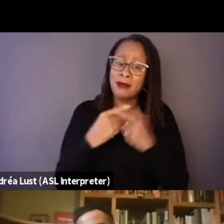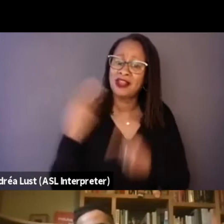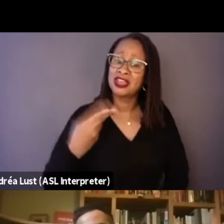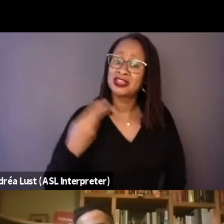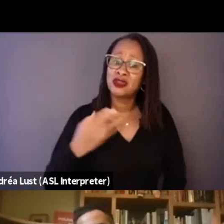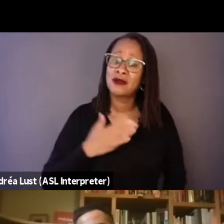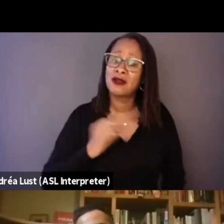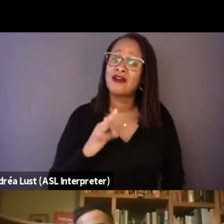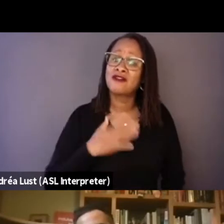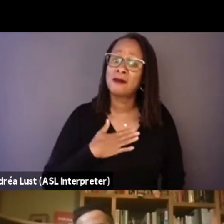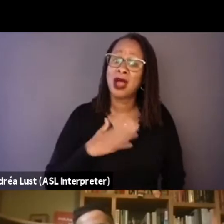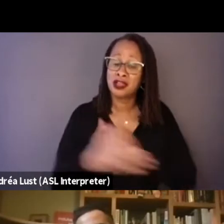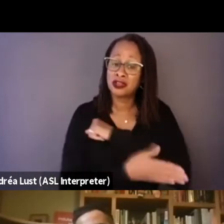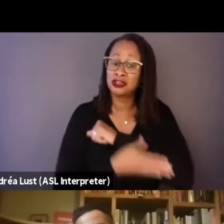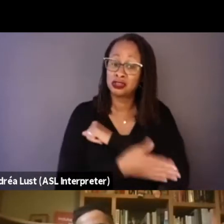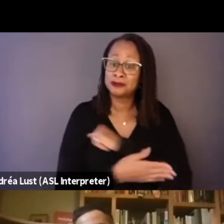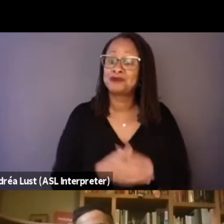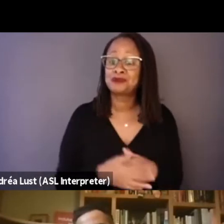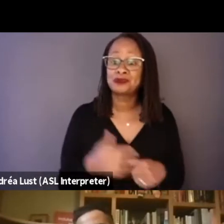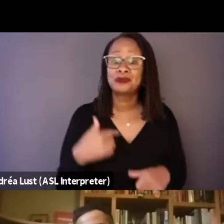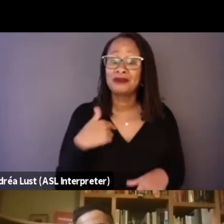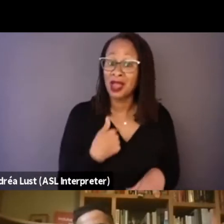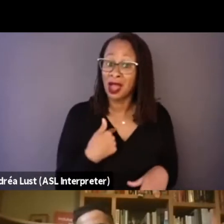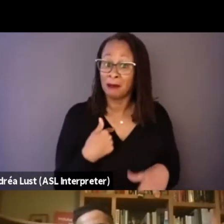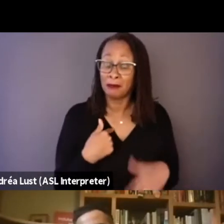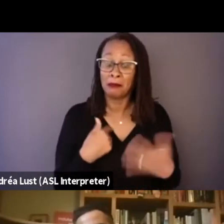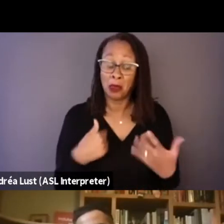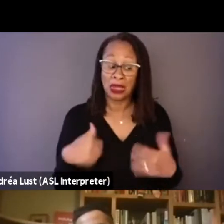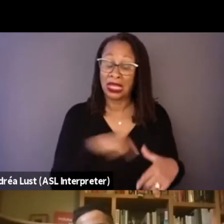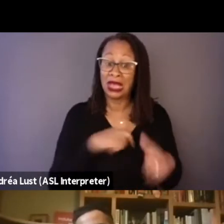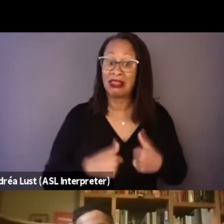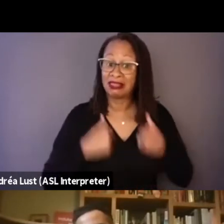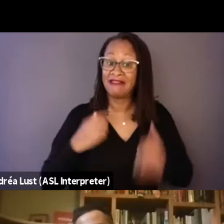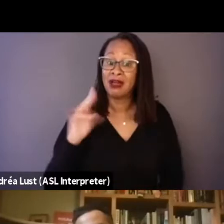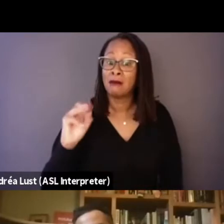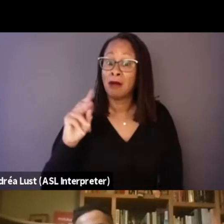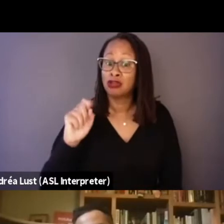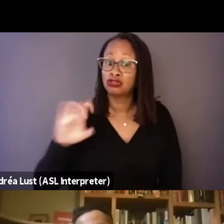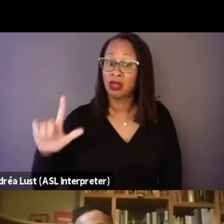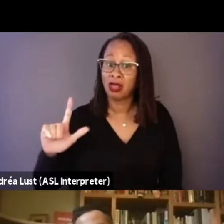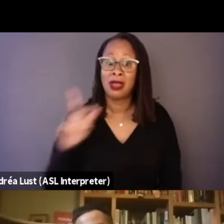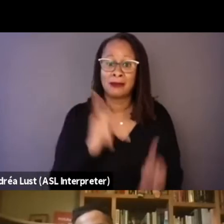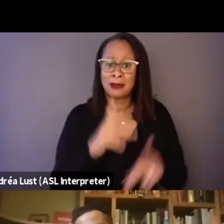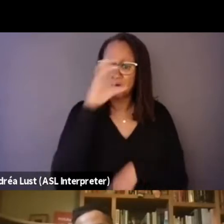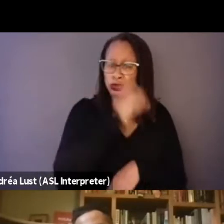everyone assumed that since we were Muslims and Arabs, we were a certain way, but the way that they depicted our culture,